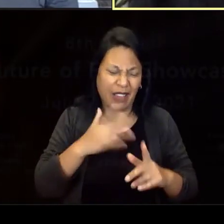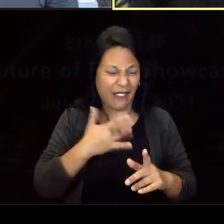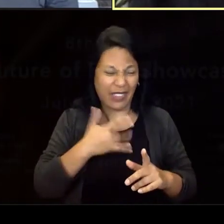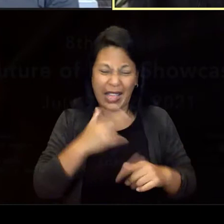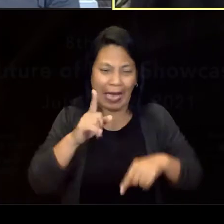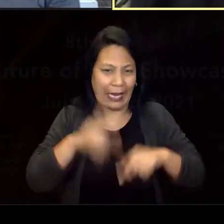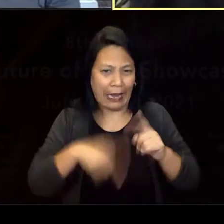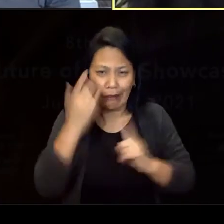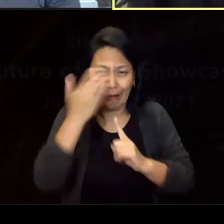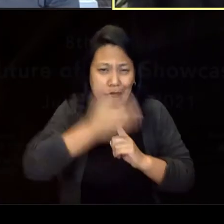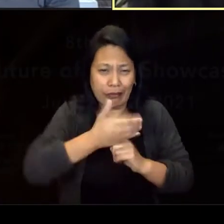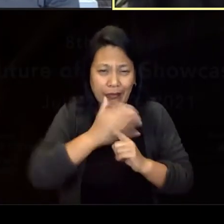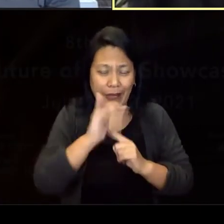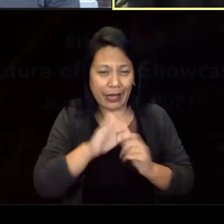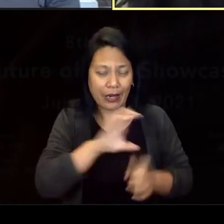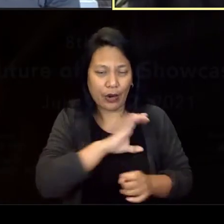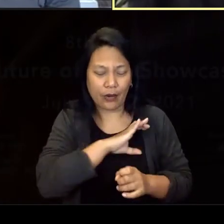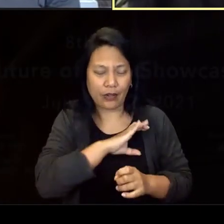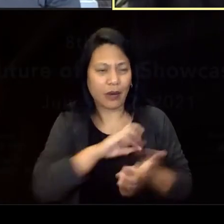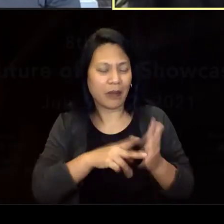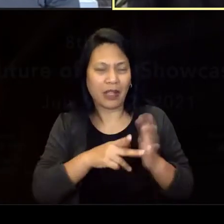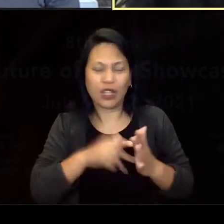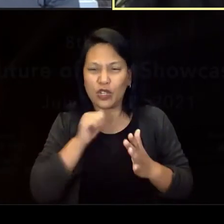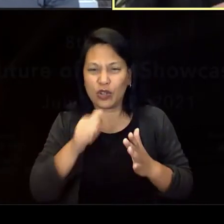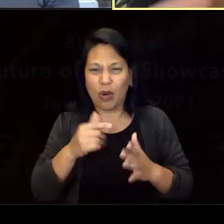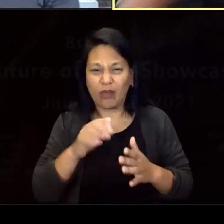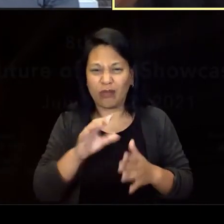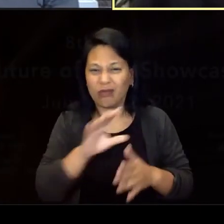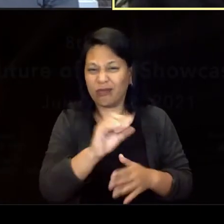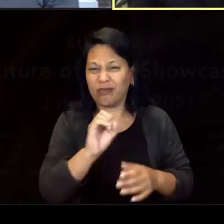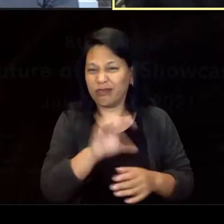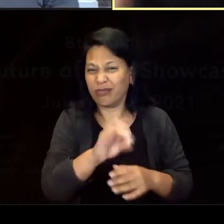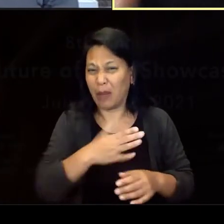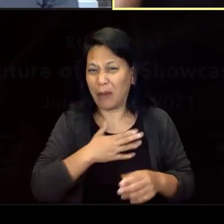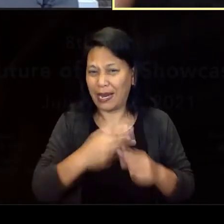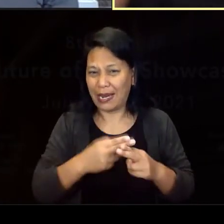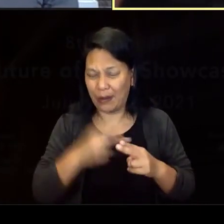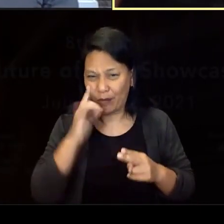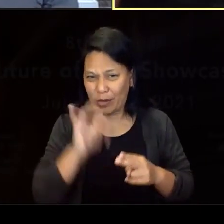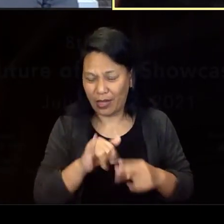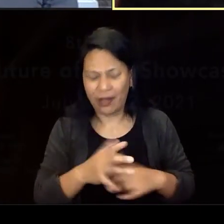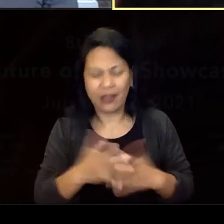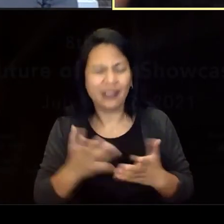Um, but yeah, being able to, you know, self-describe, I think is really helpful.